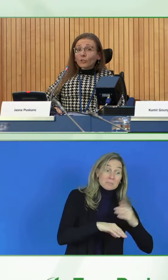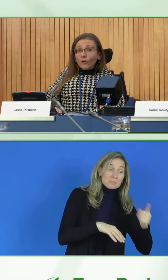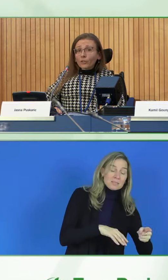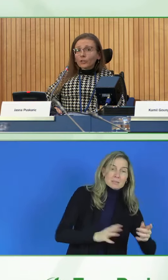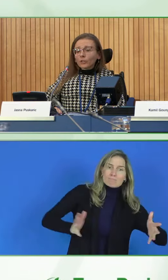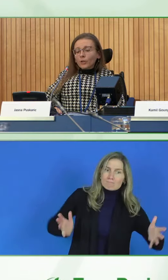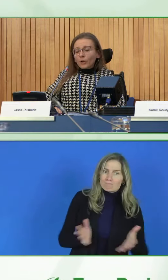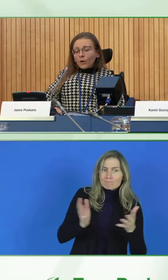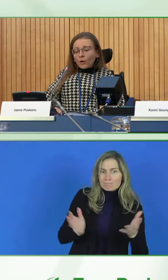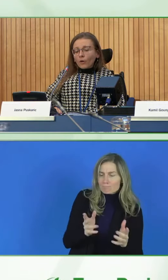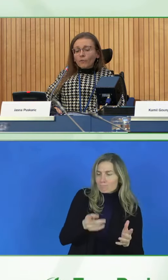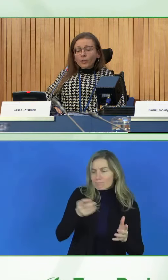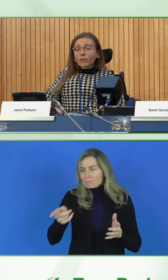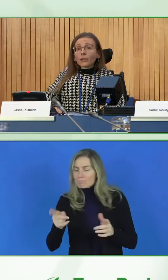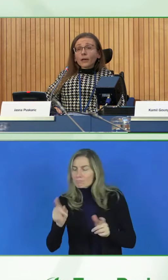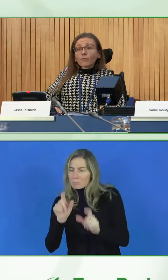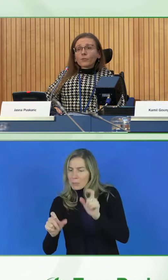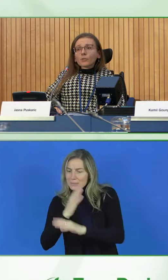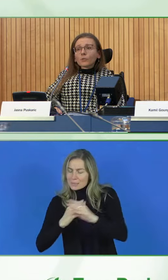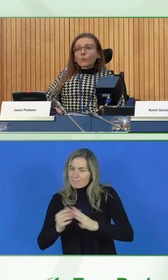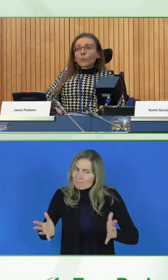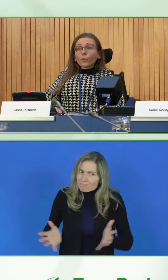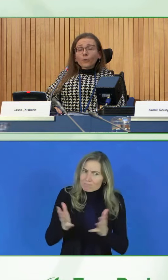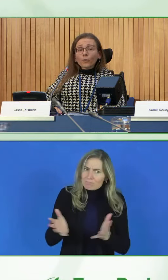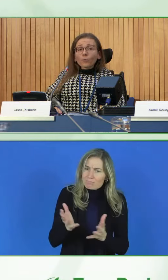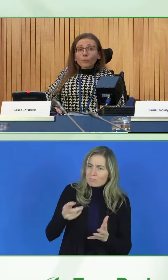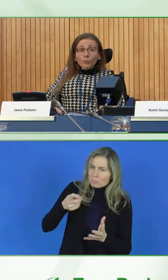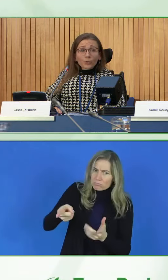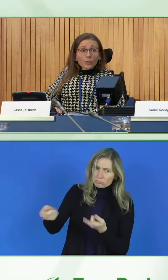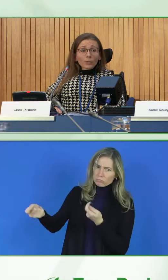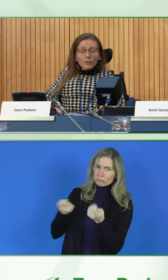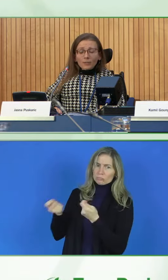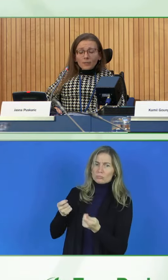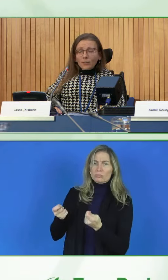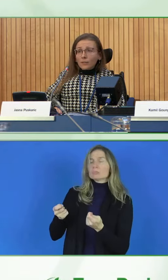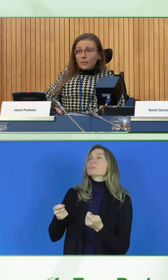charge of their lives with Personal Assistance.